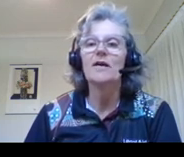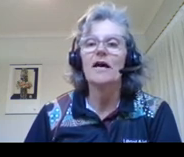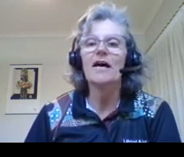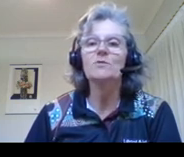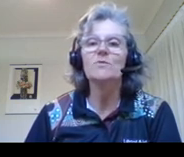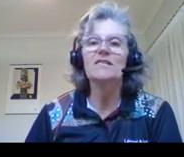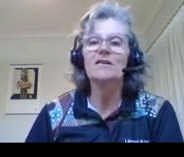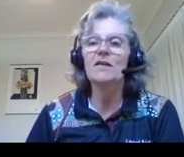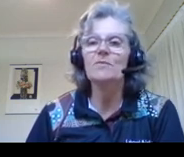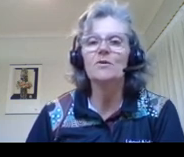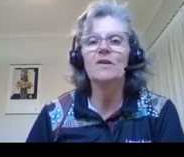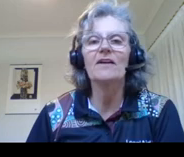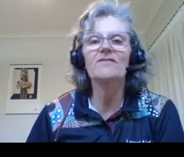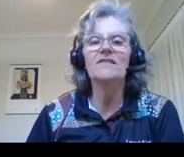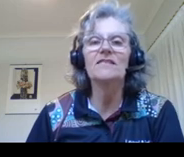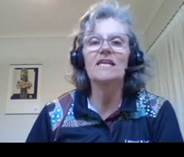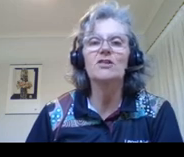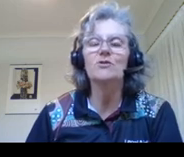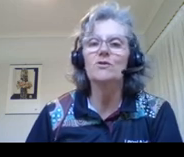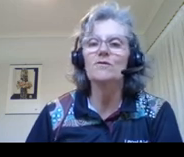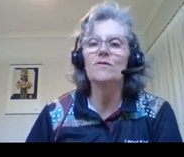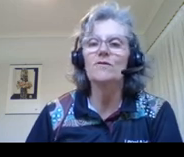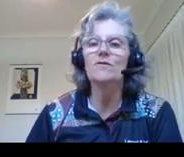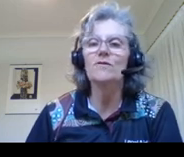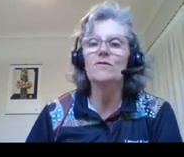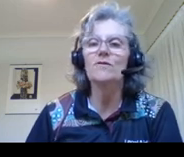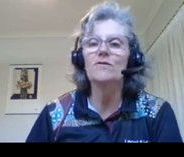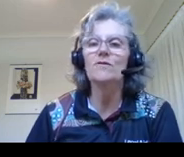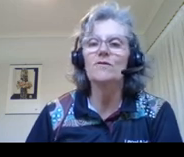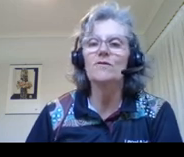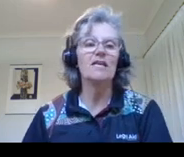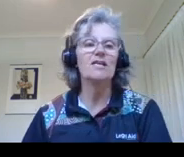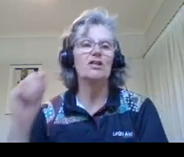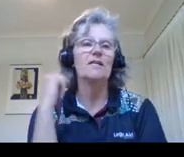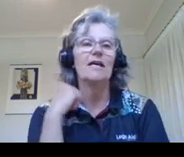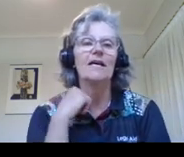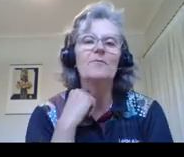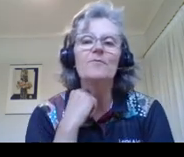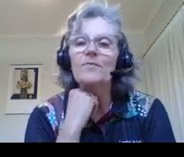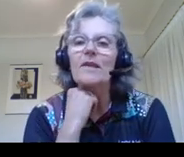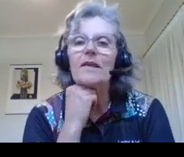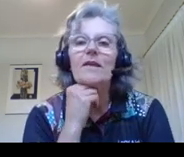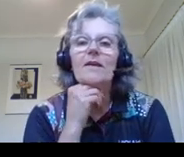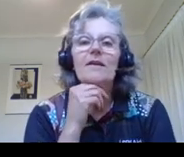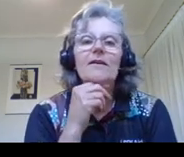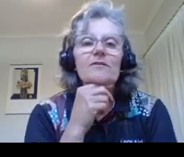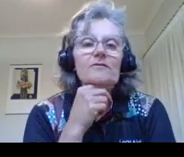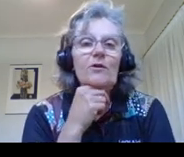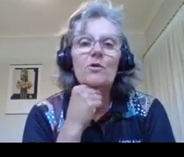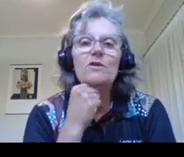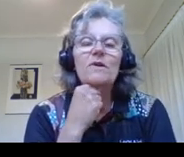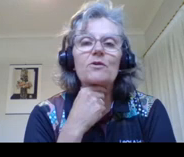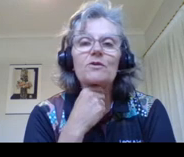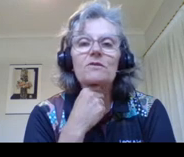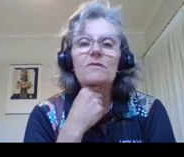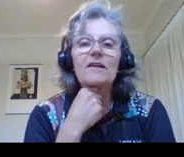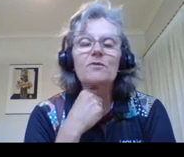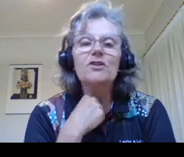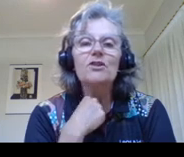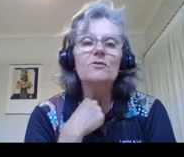100 of people have said truth do you want to just mention fraud people could come to you